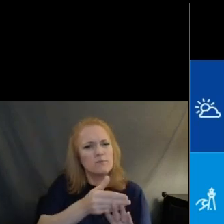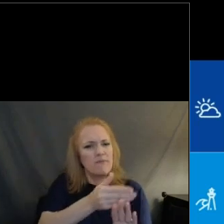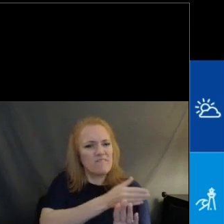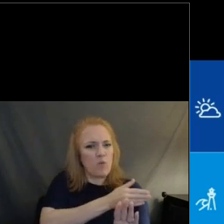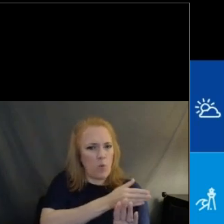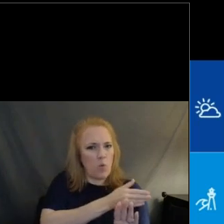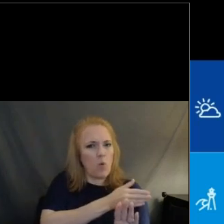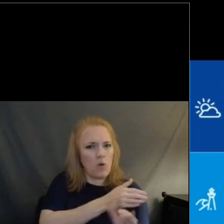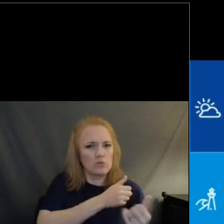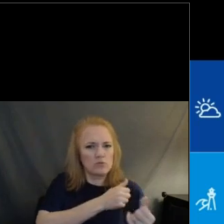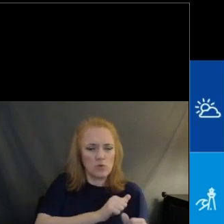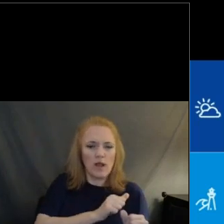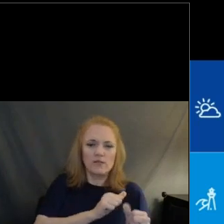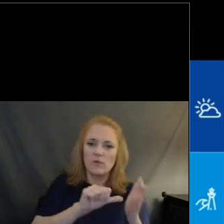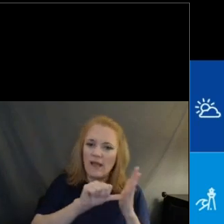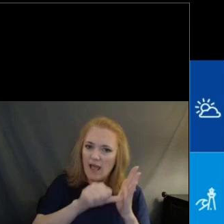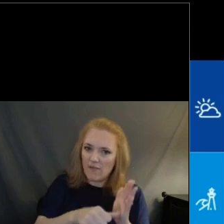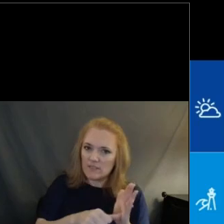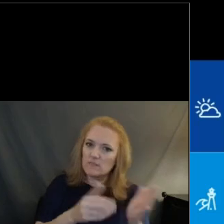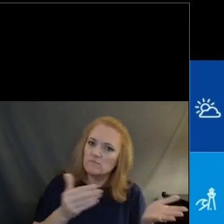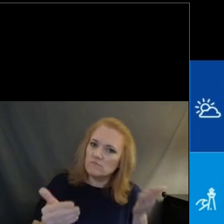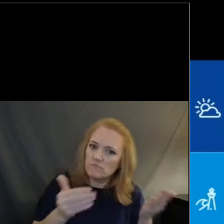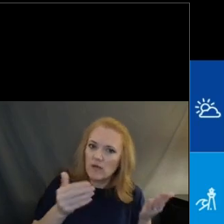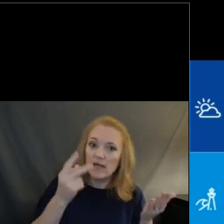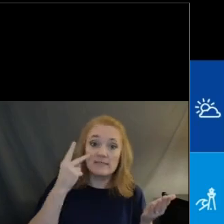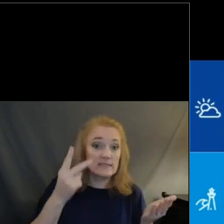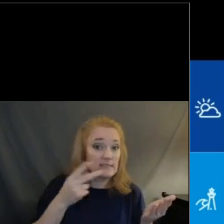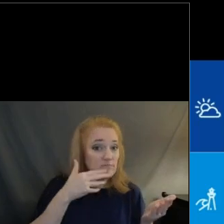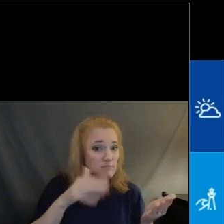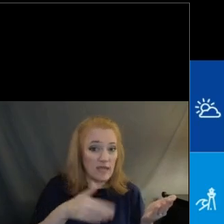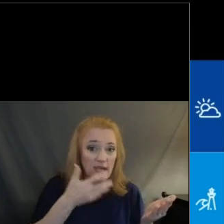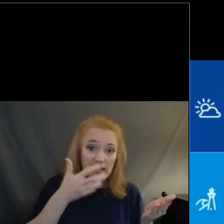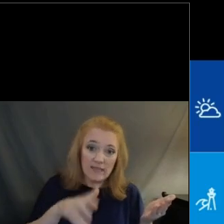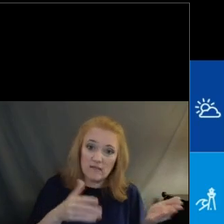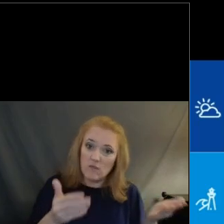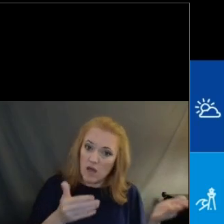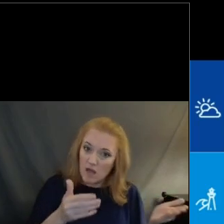trying to highlight when we might see abnormal heat move across parts of the country, once you